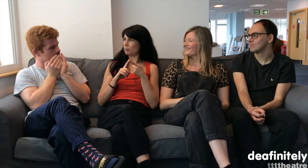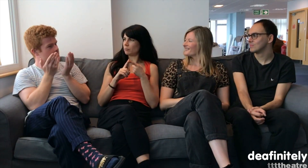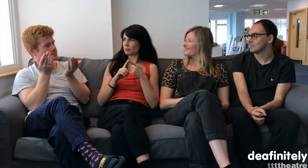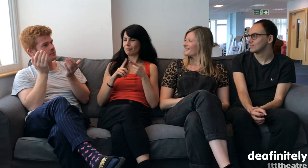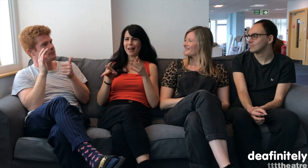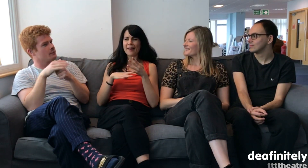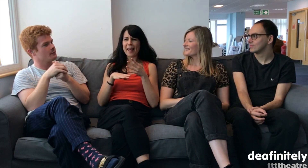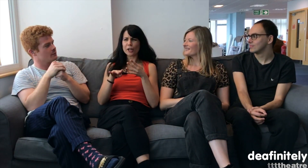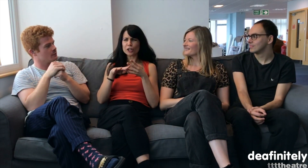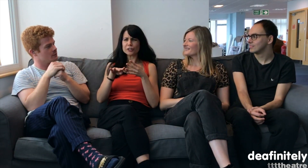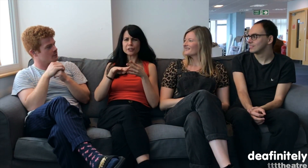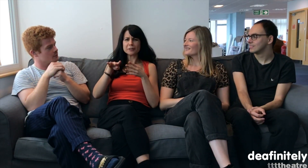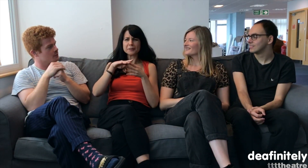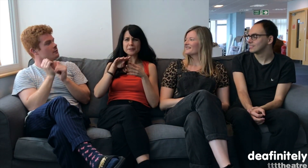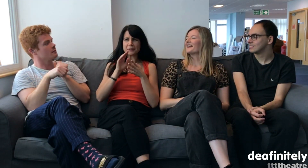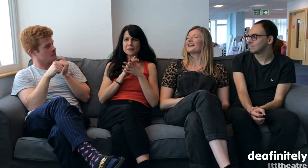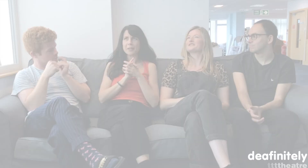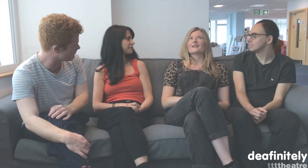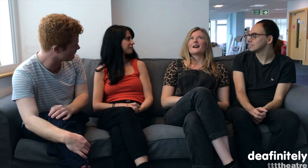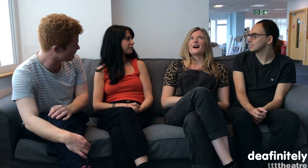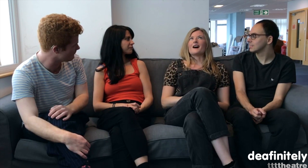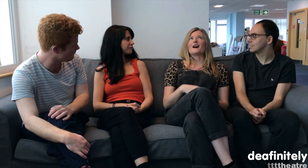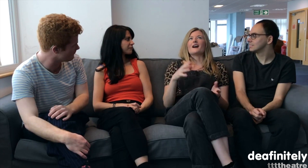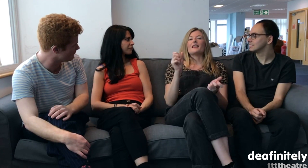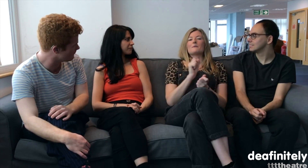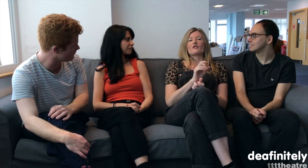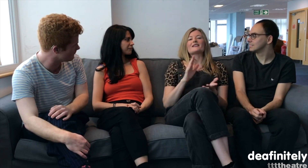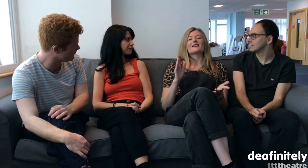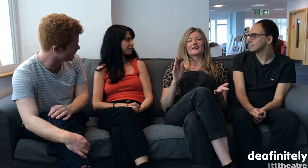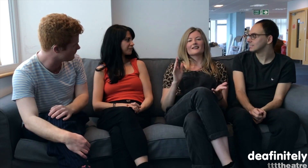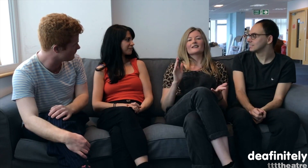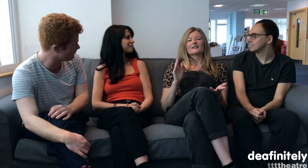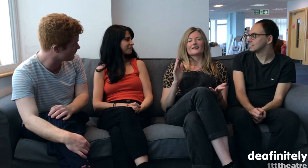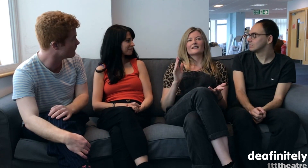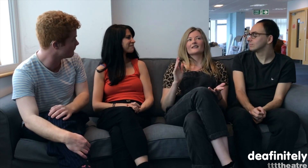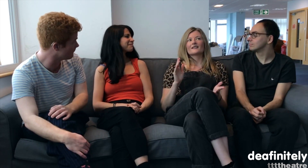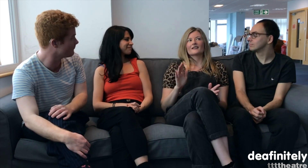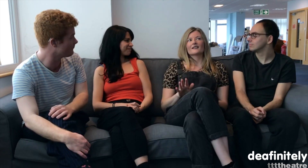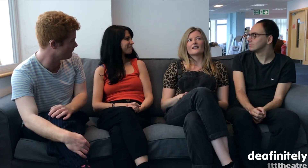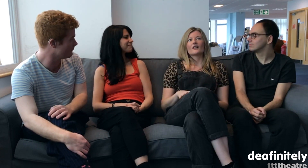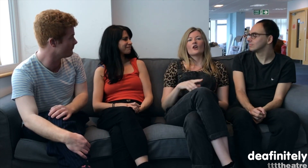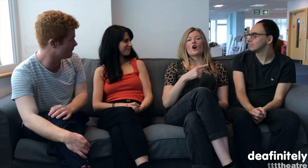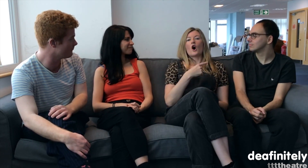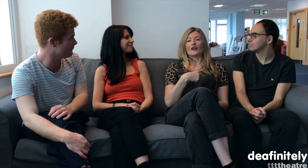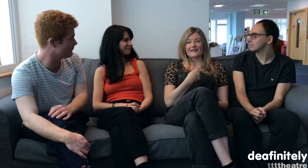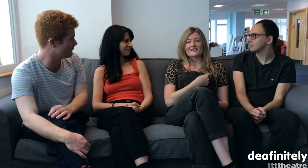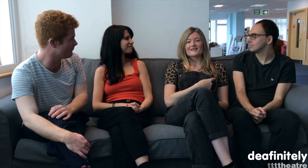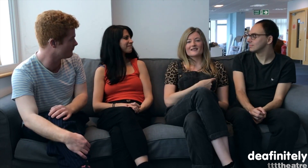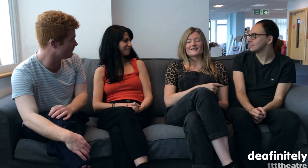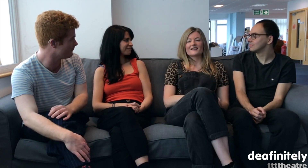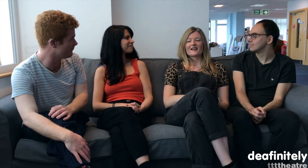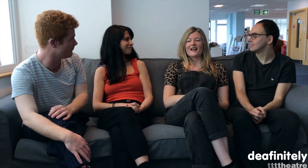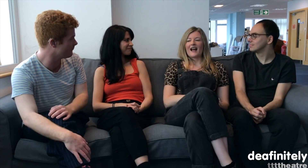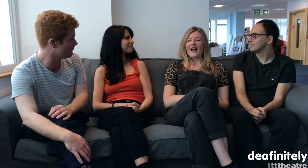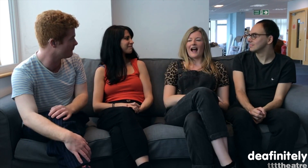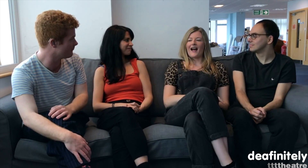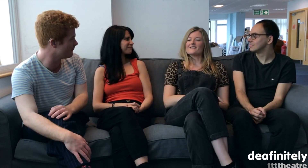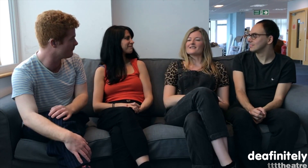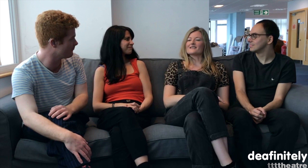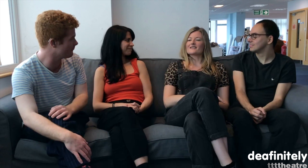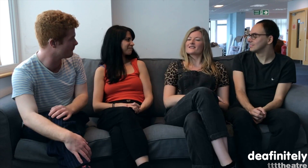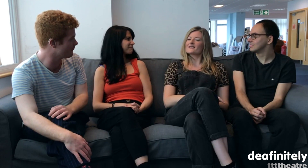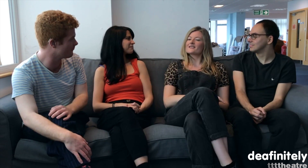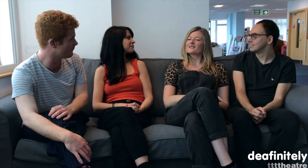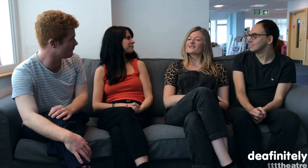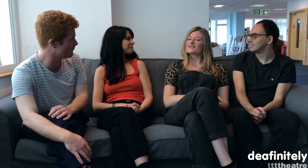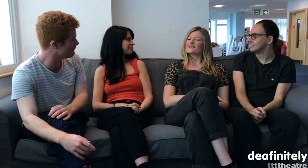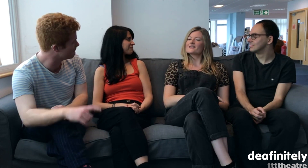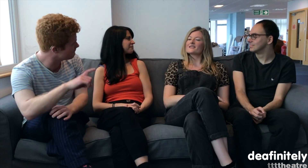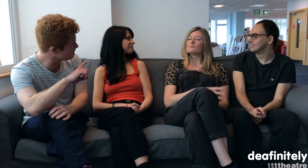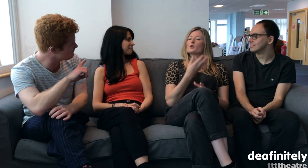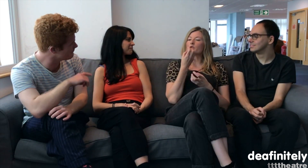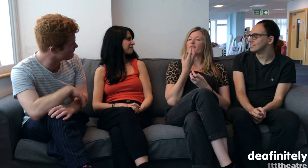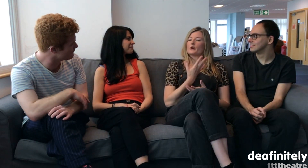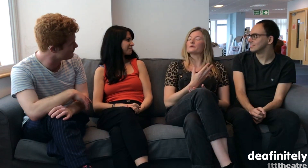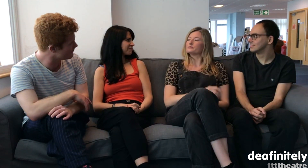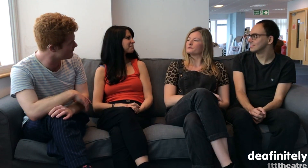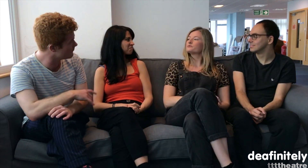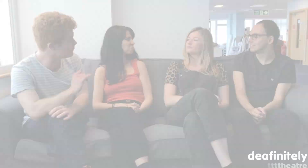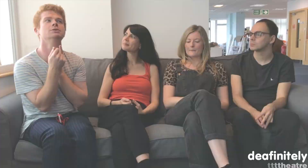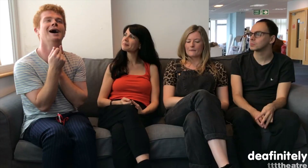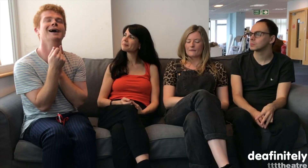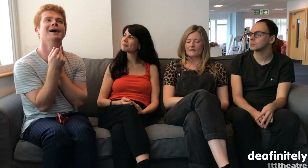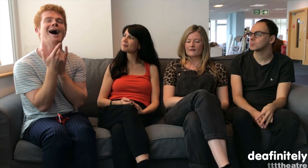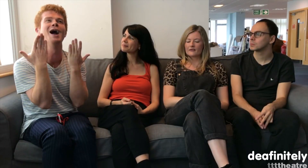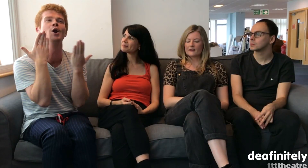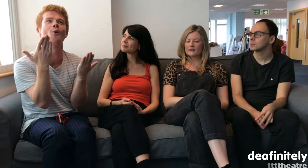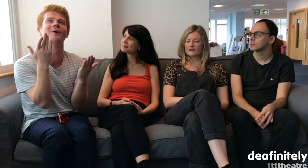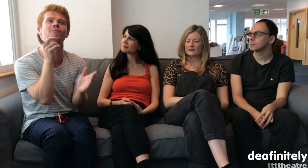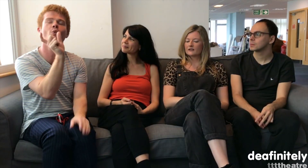layered liberating honest and beautiful I don't really know how to put this into